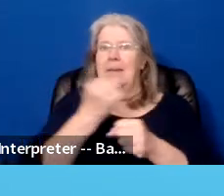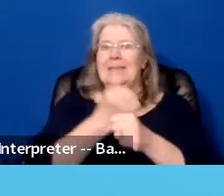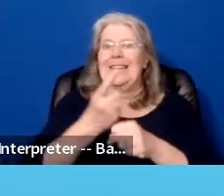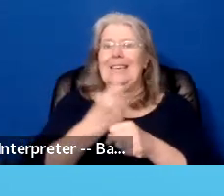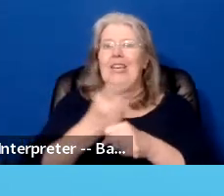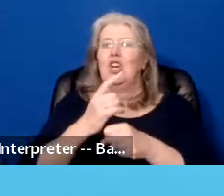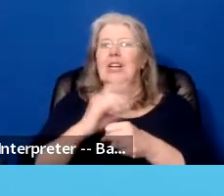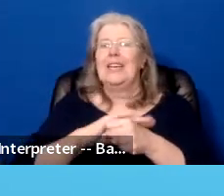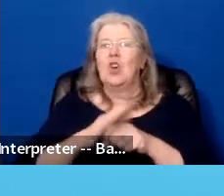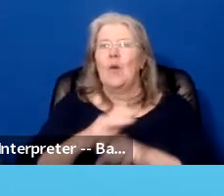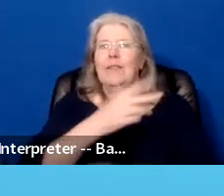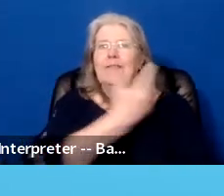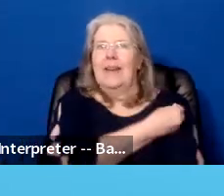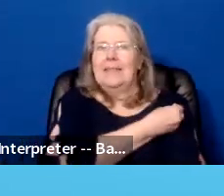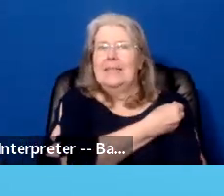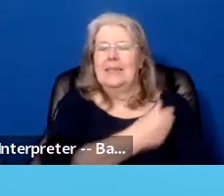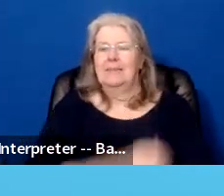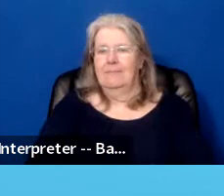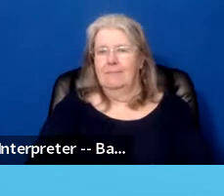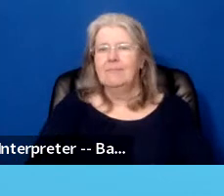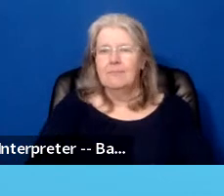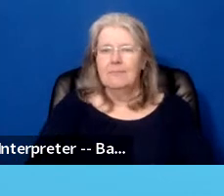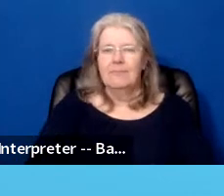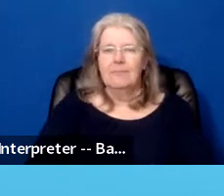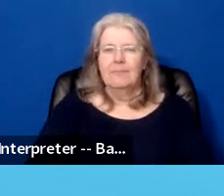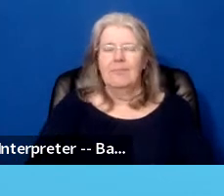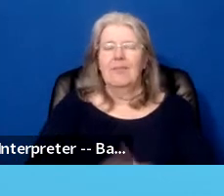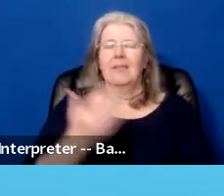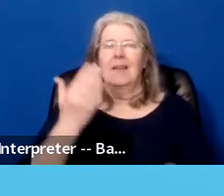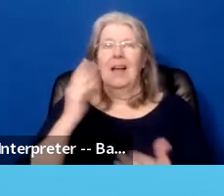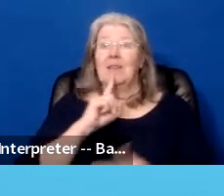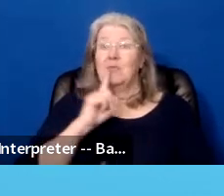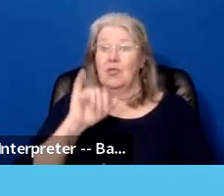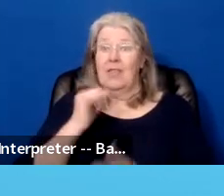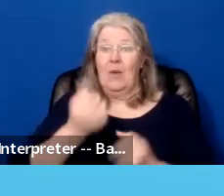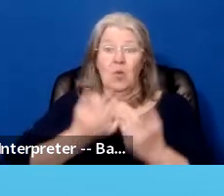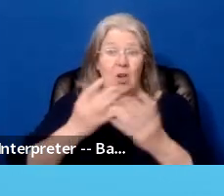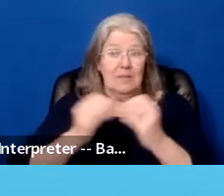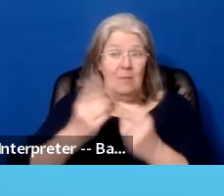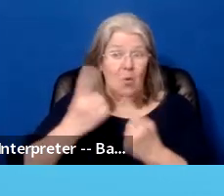So, I think that that'll cause probably even more questions to to be raised just because I think